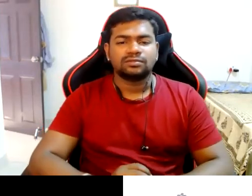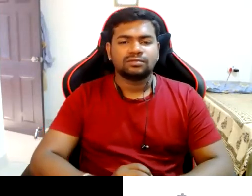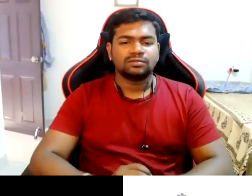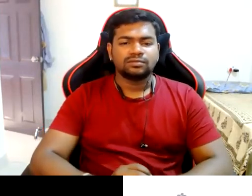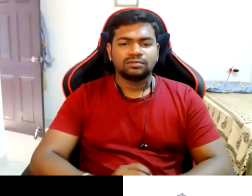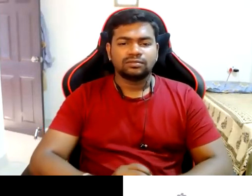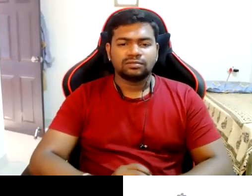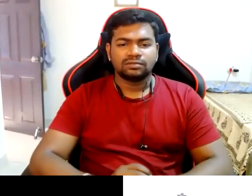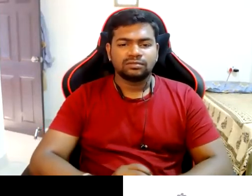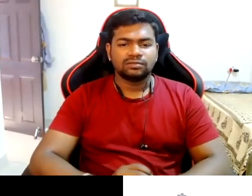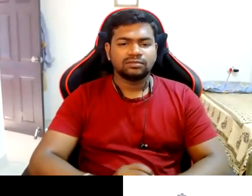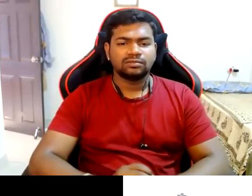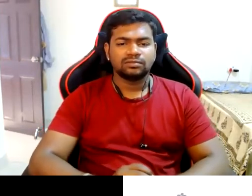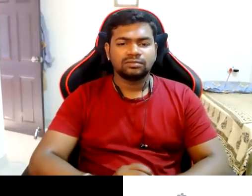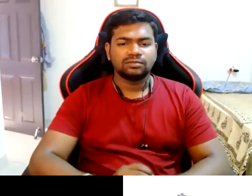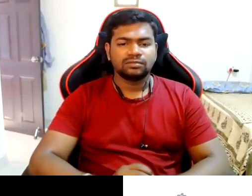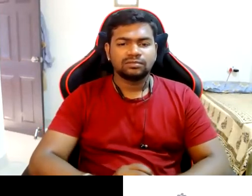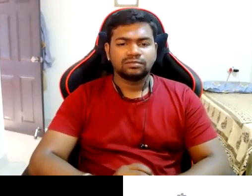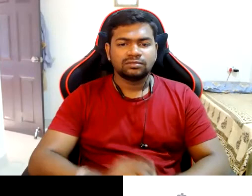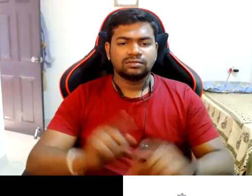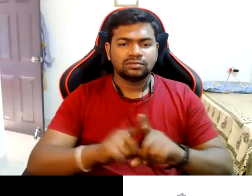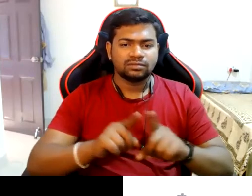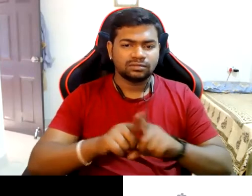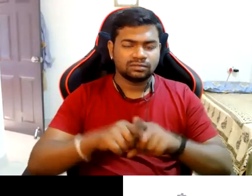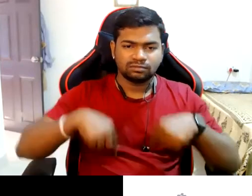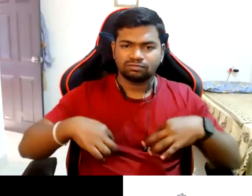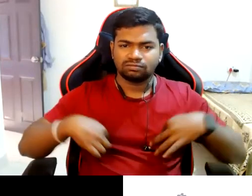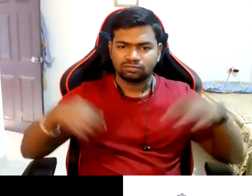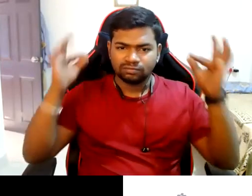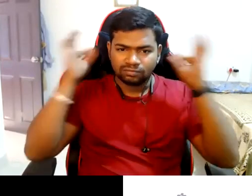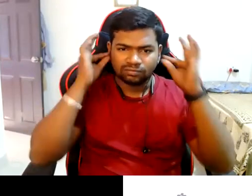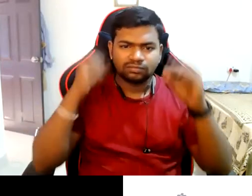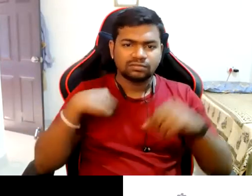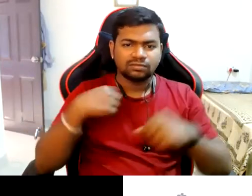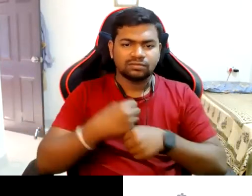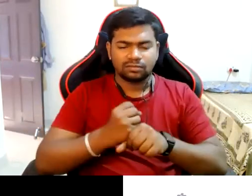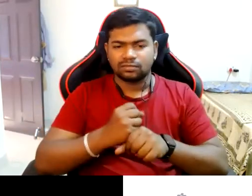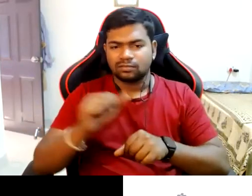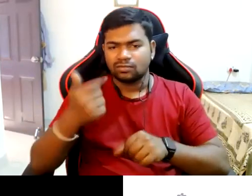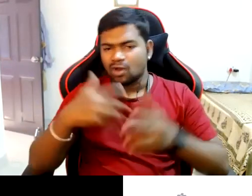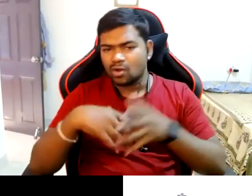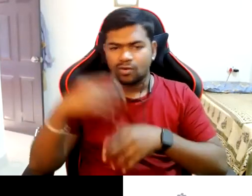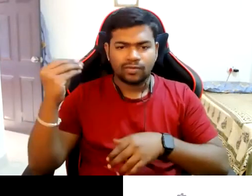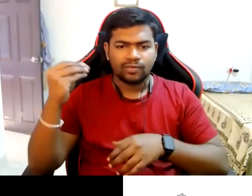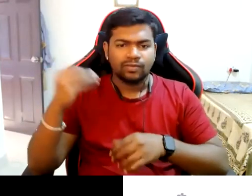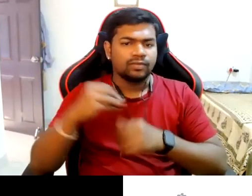there were pockets hearing aids which go dangling from my ears. I mean, when i went out. I come from a small place,